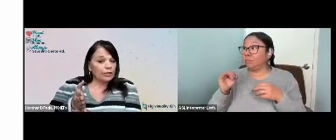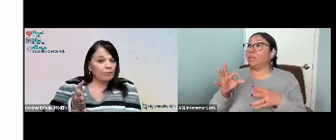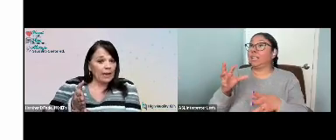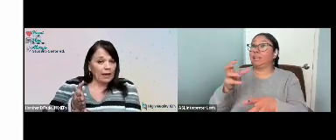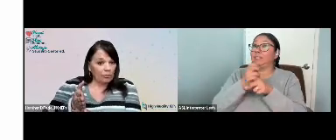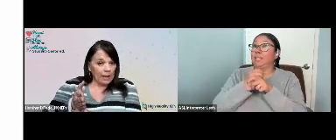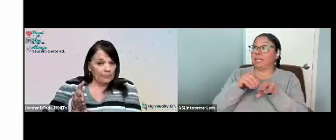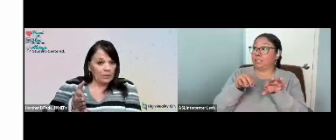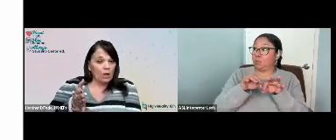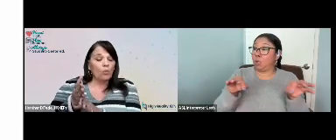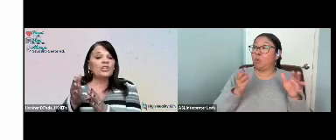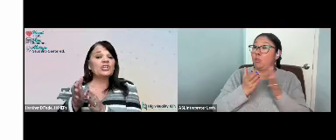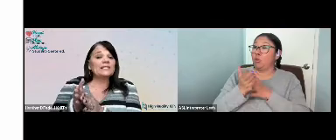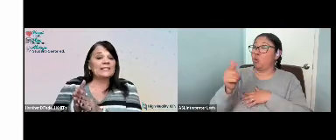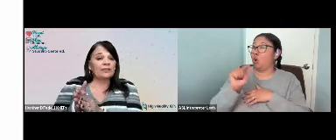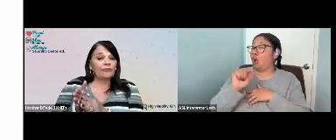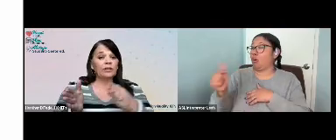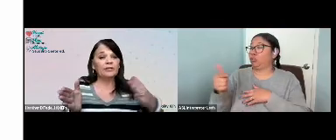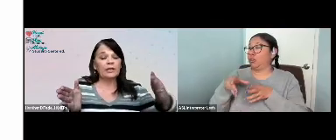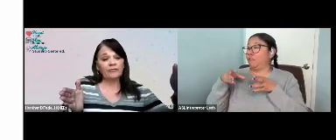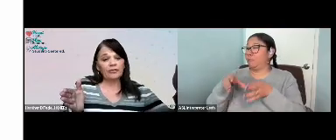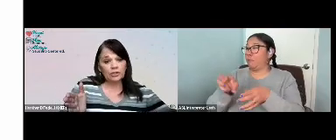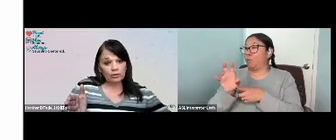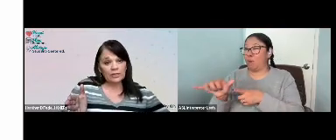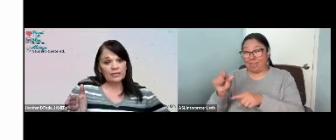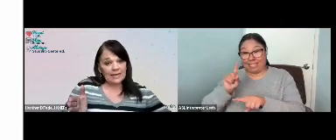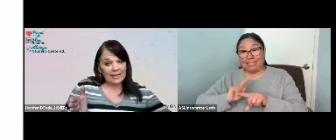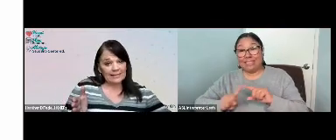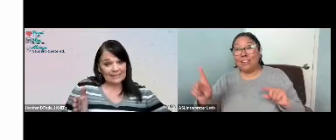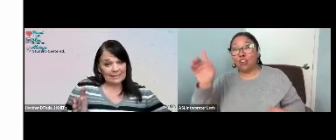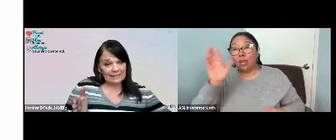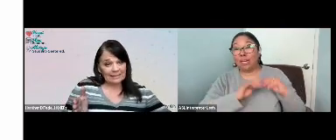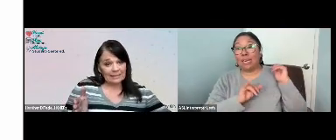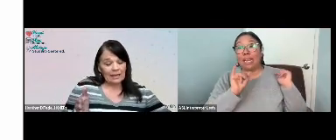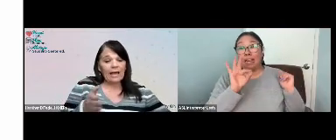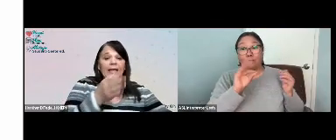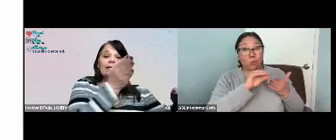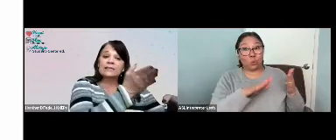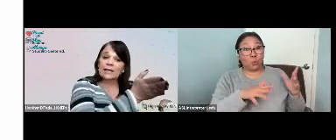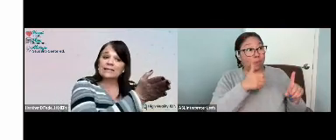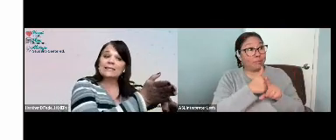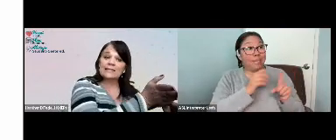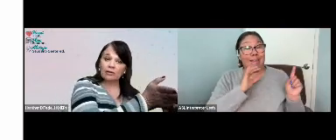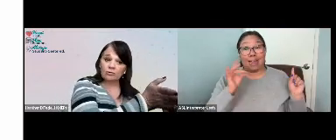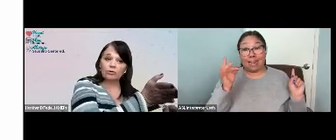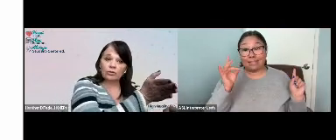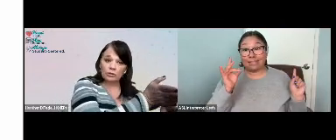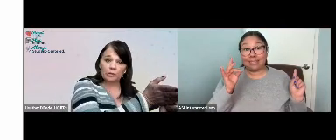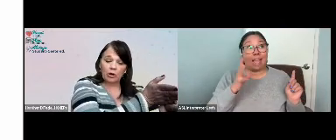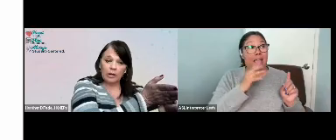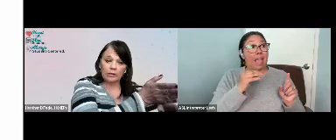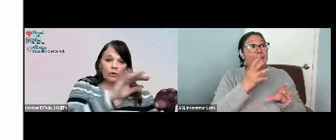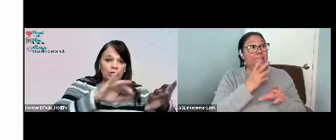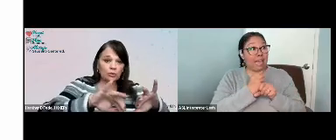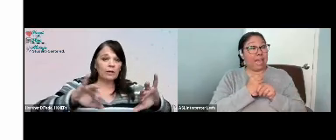alternative pathway, which is different than if a student is 18 and gets that standard diploma. So,